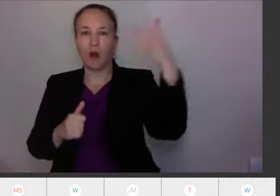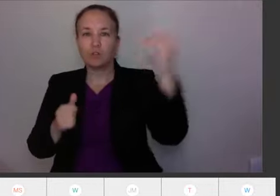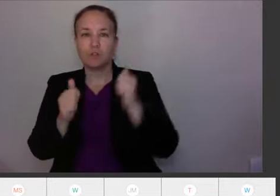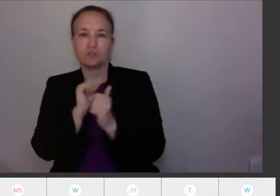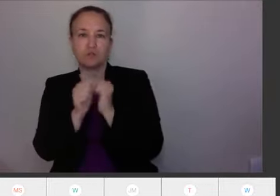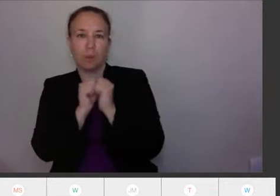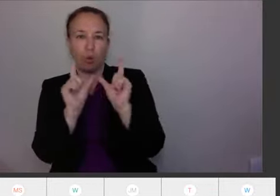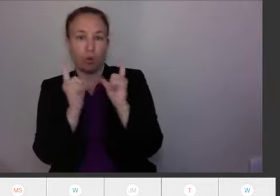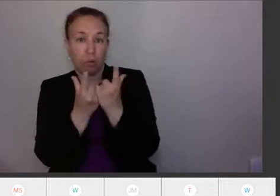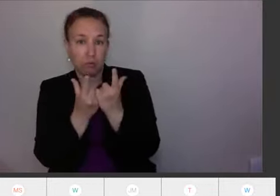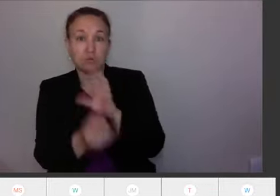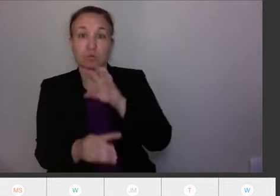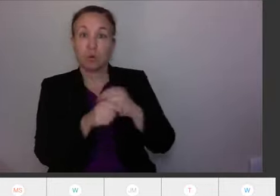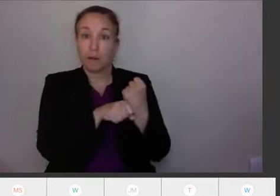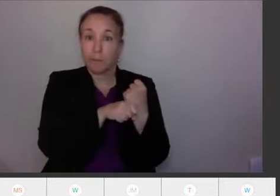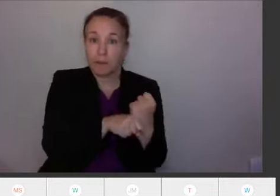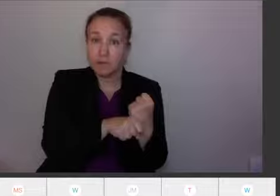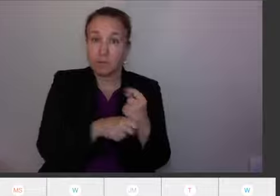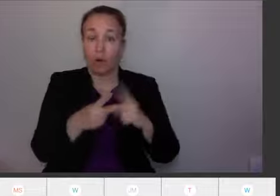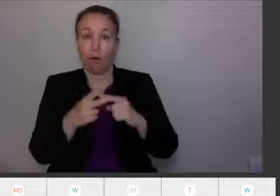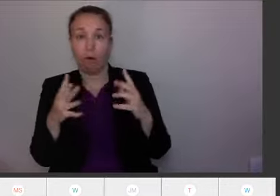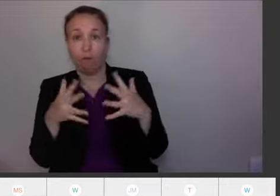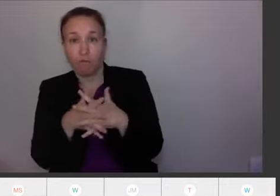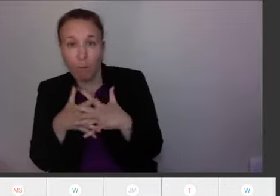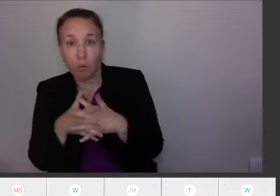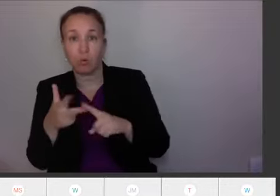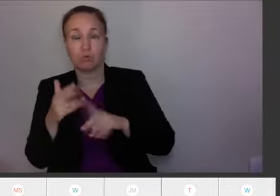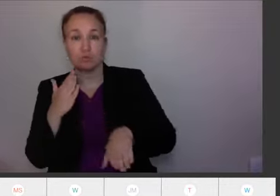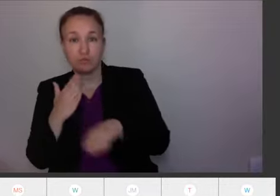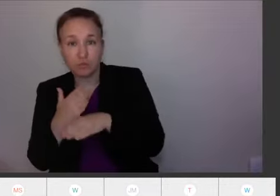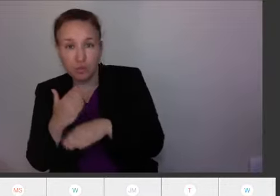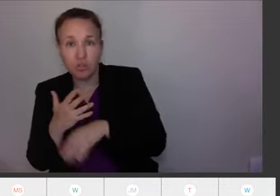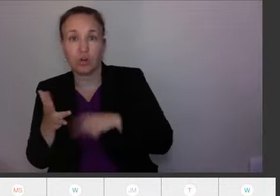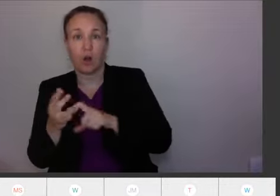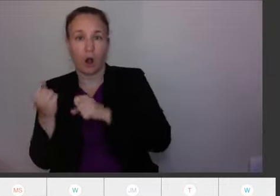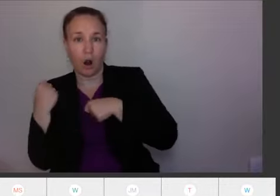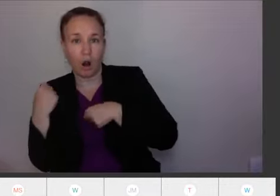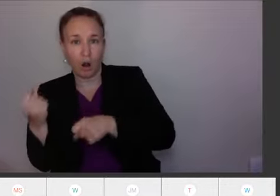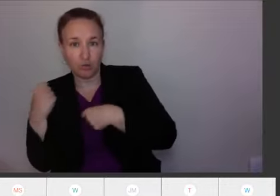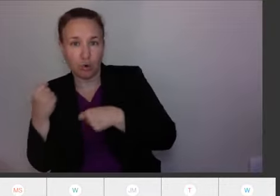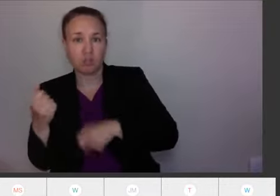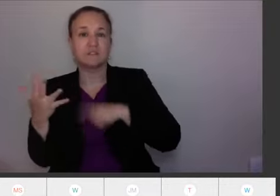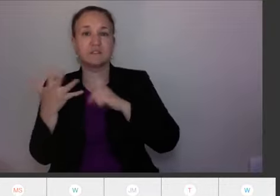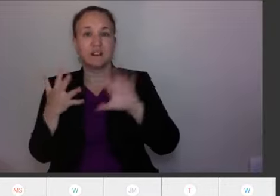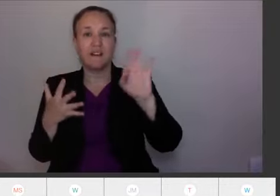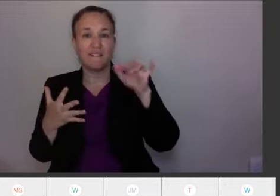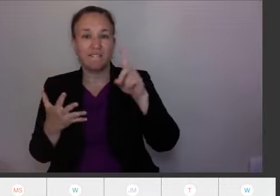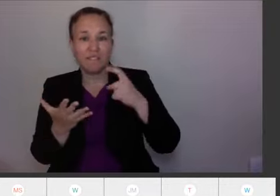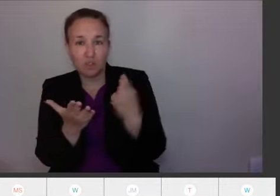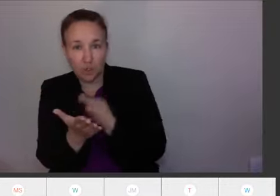including baseball football soccer lacrosse and field hockey as well as